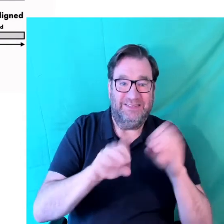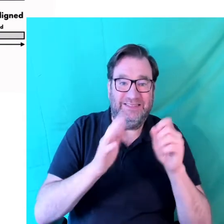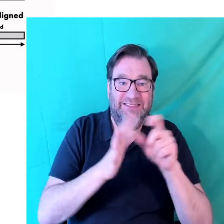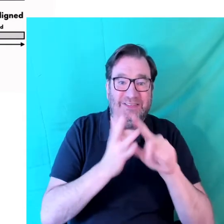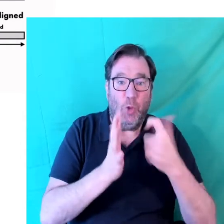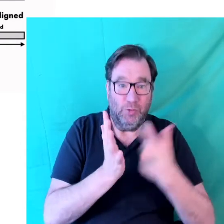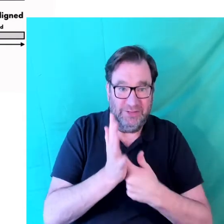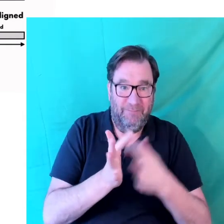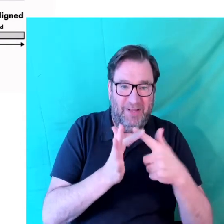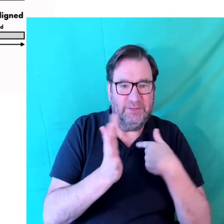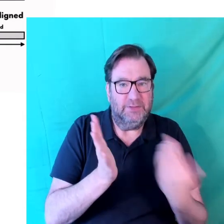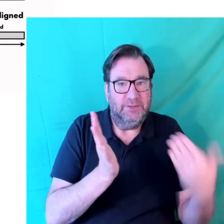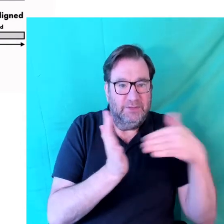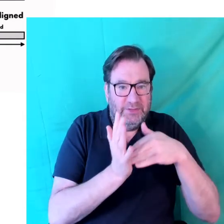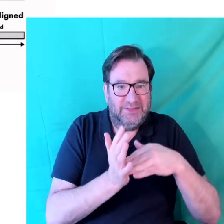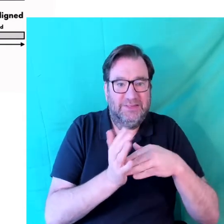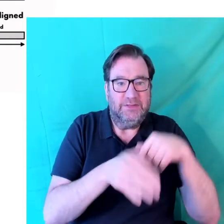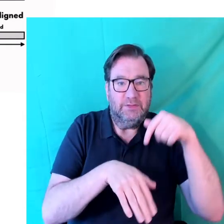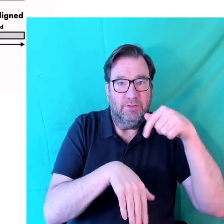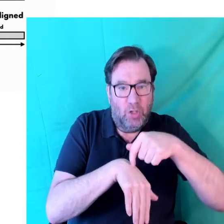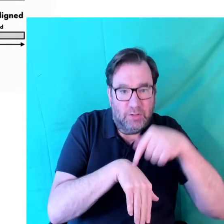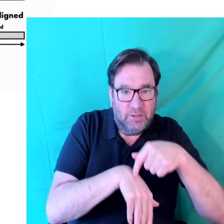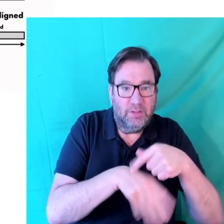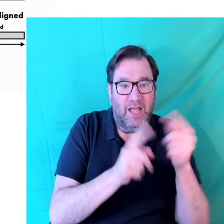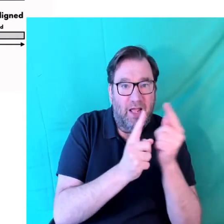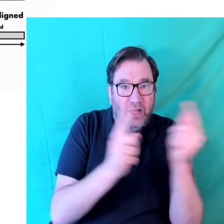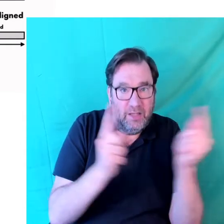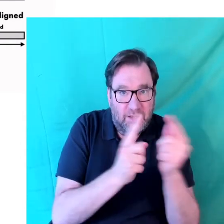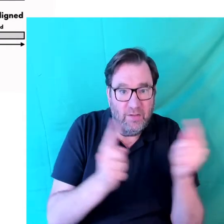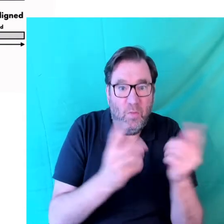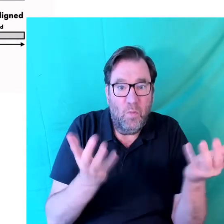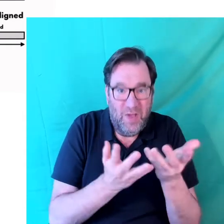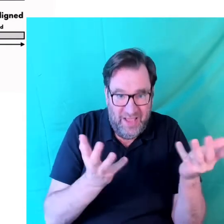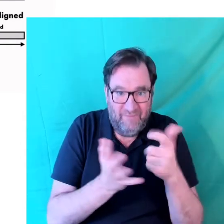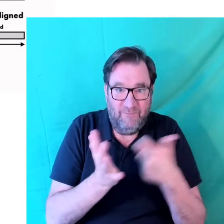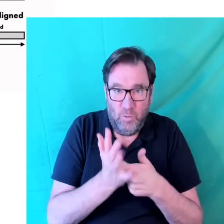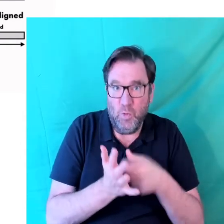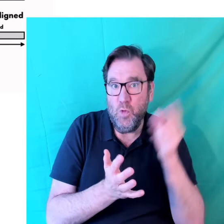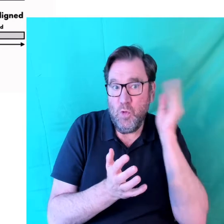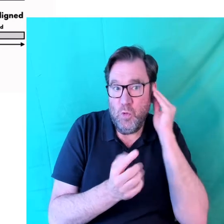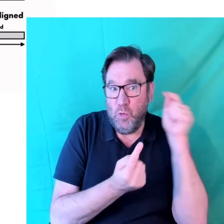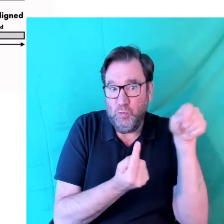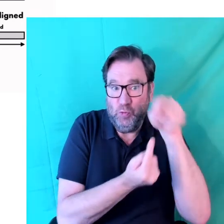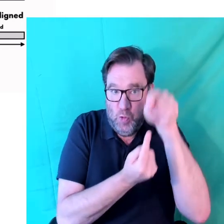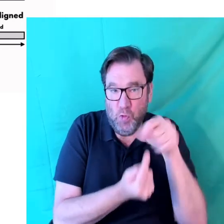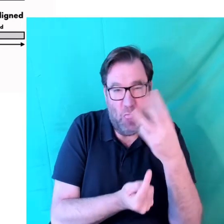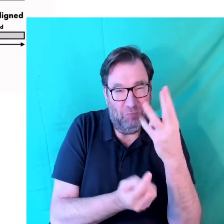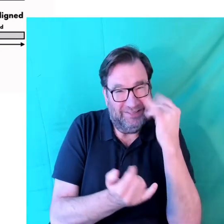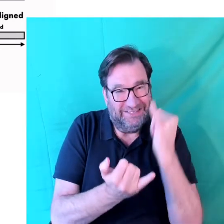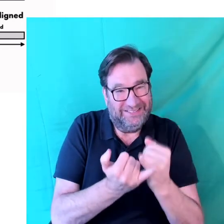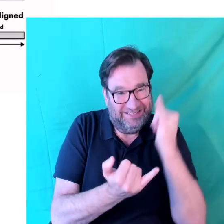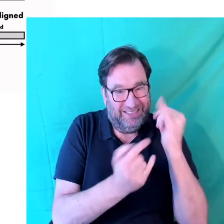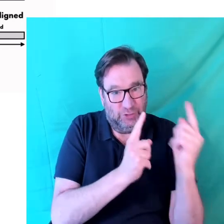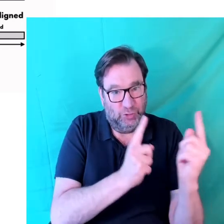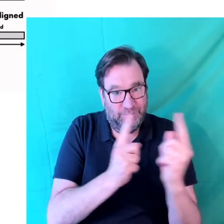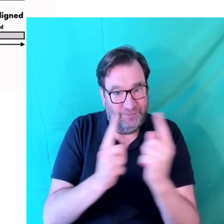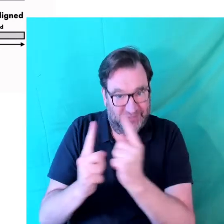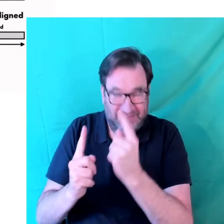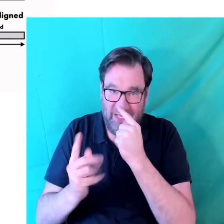Moreover, on the Decoder side, we provide the location and duration of the audio-aligned subtitles with a 3 second temporal shift